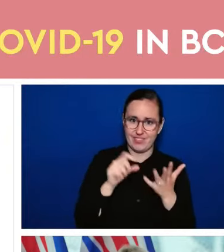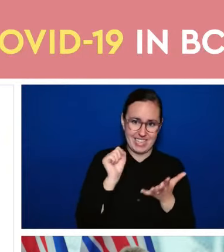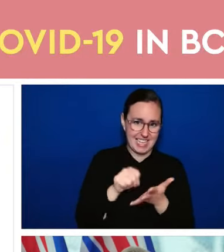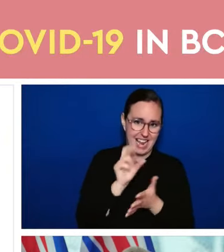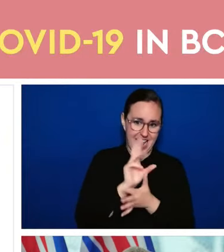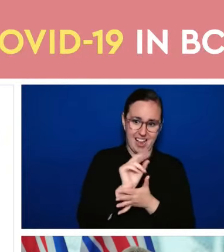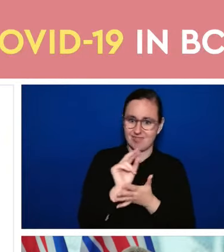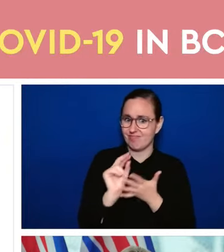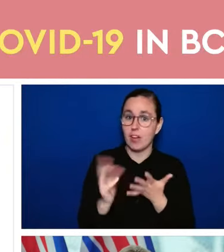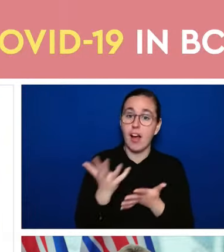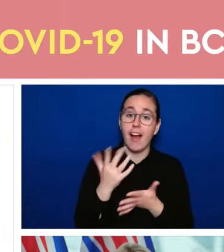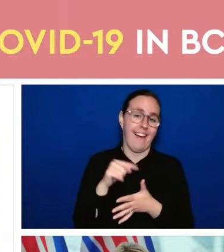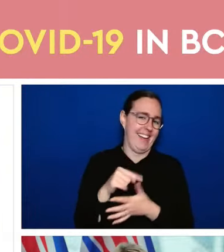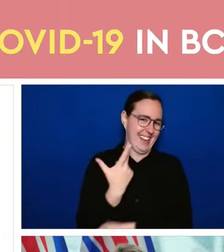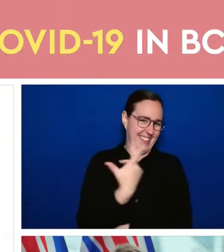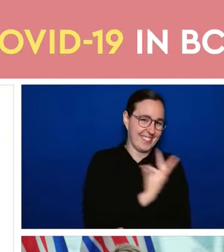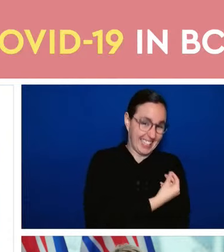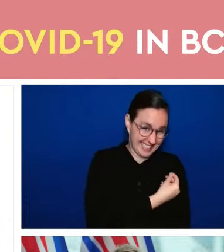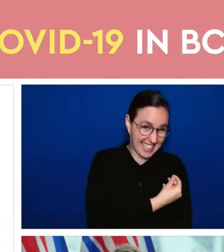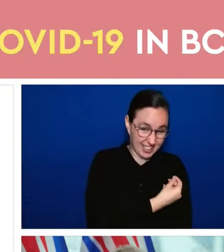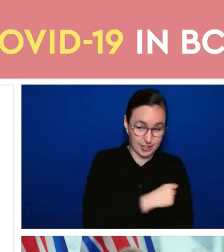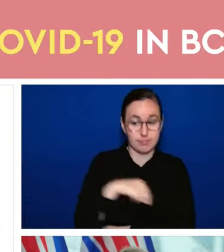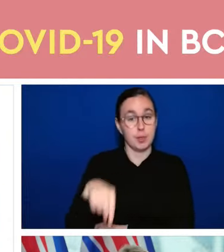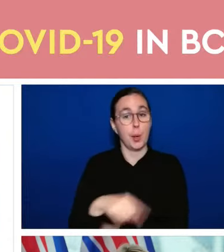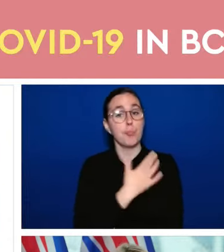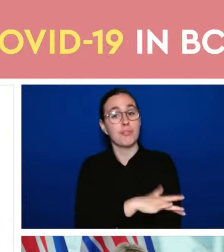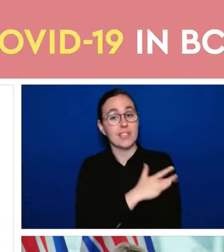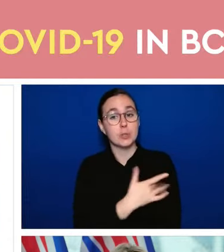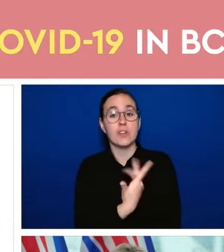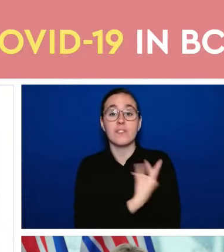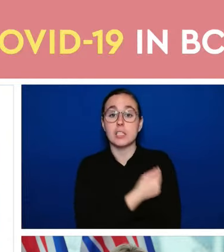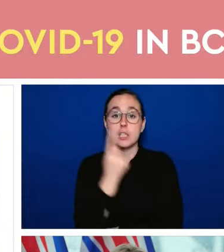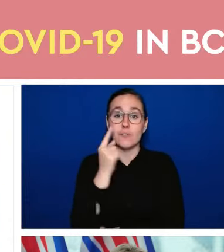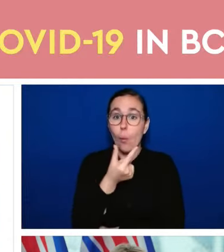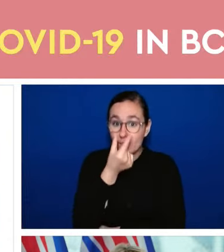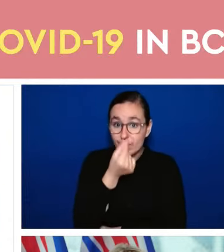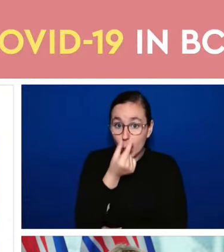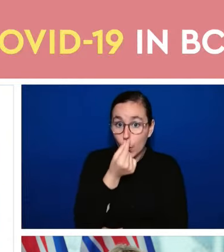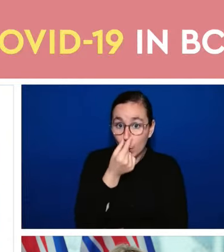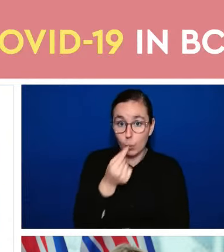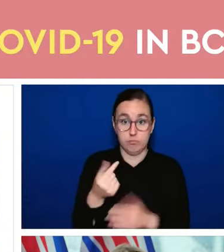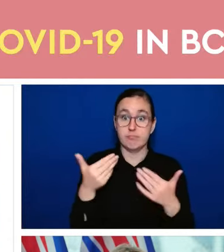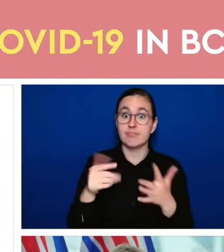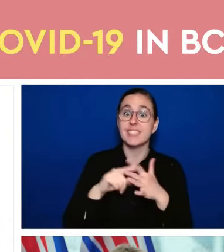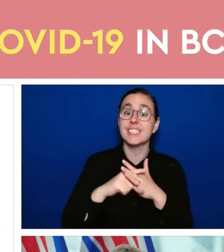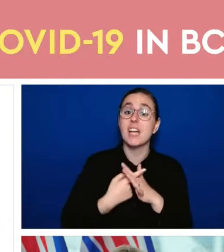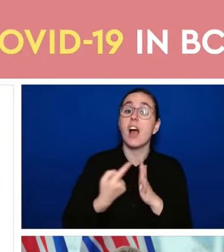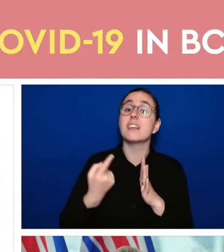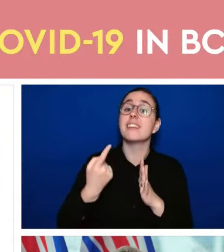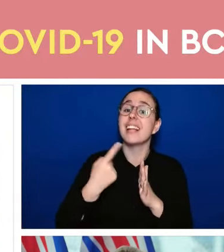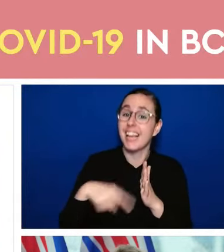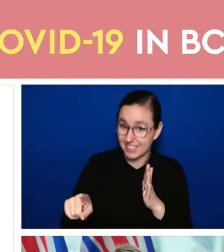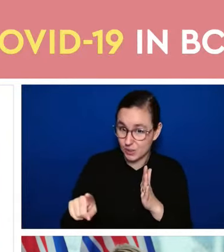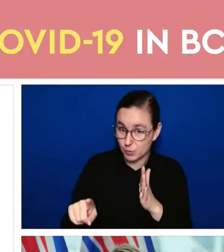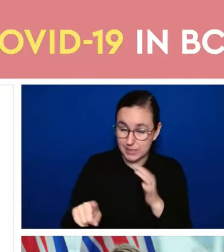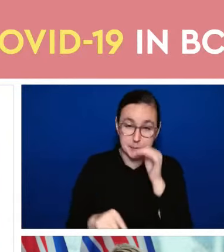vaccination campaign will start in earnest time next week- M.